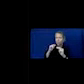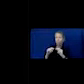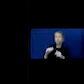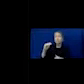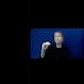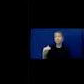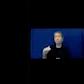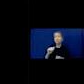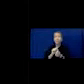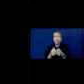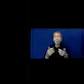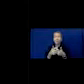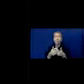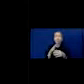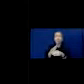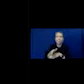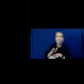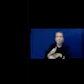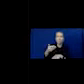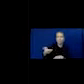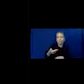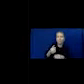employment support.